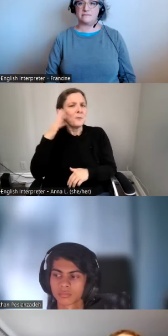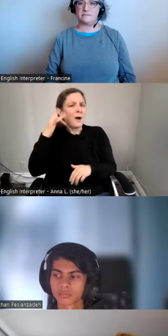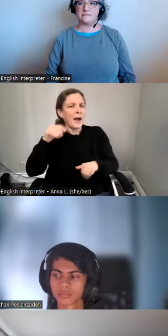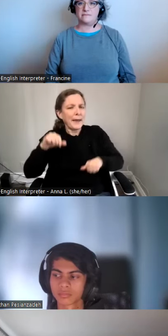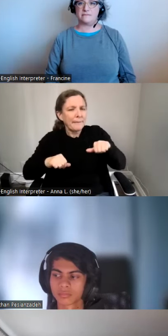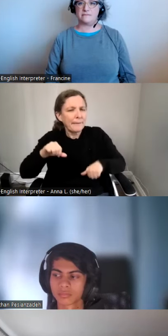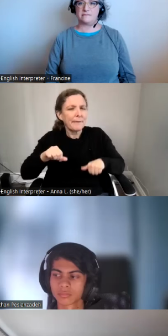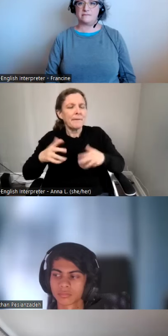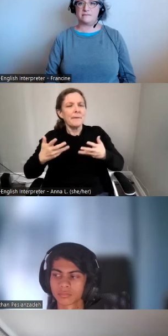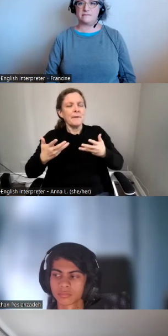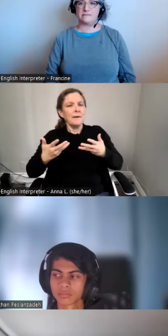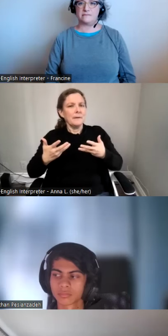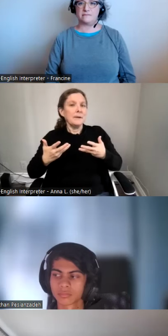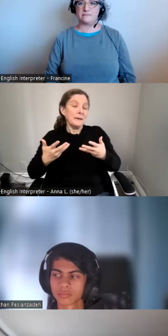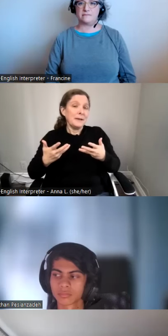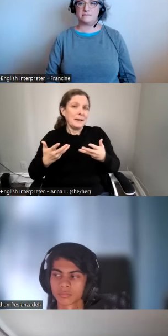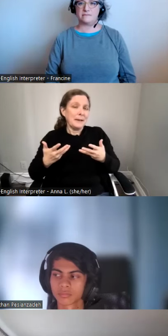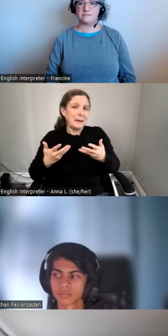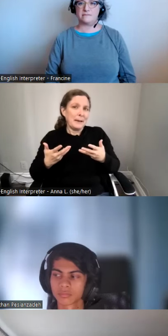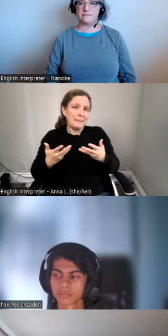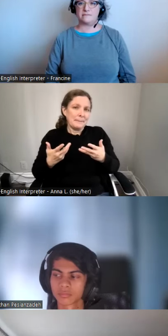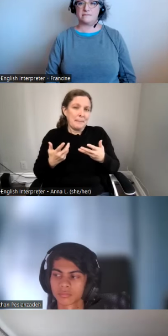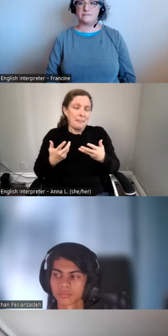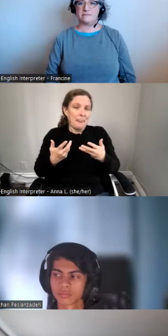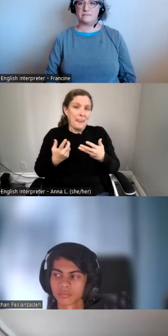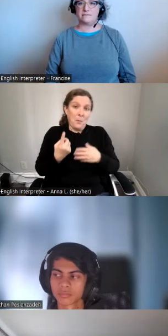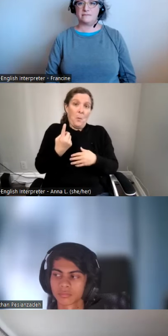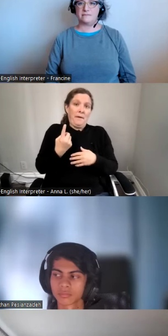reasons are why parents are hesitant